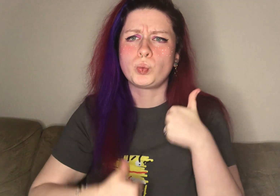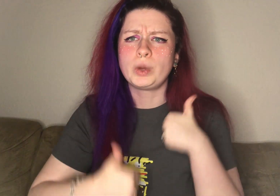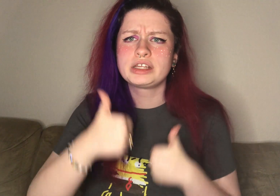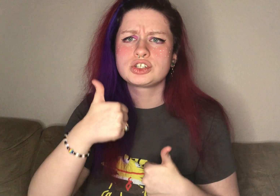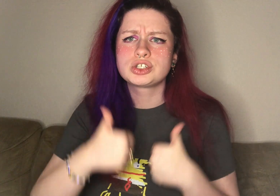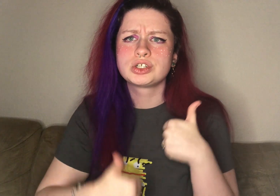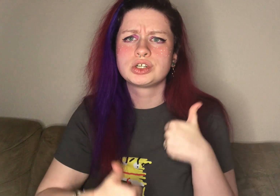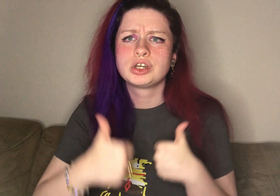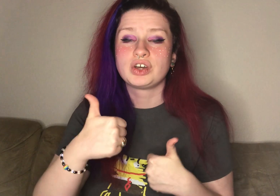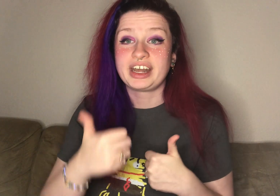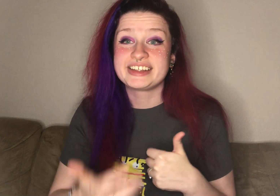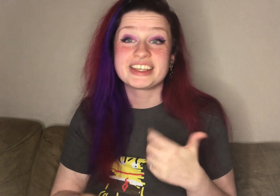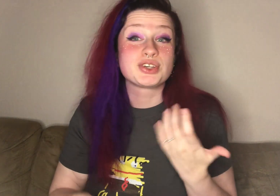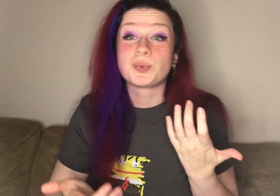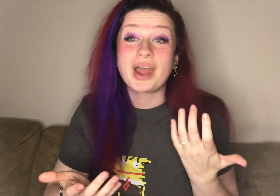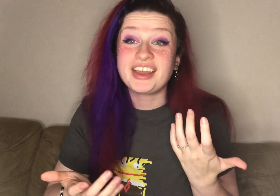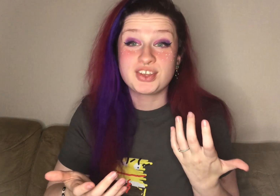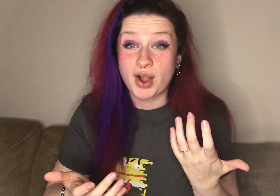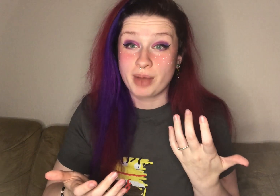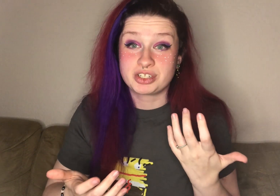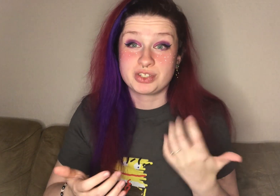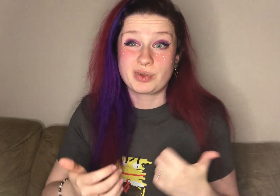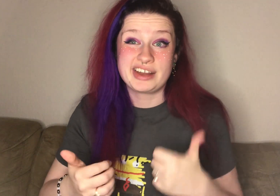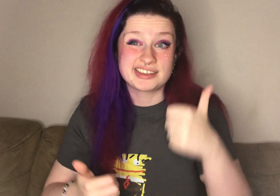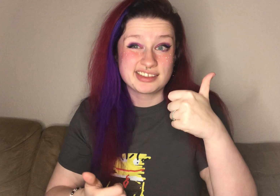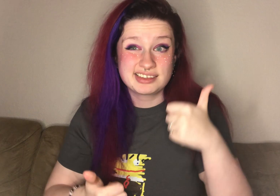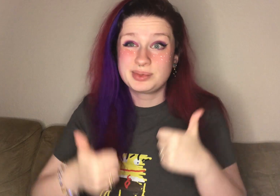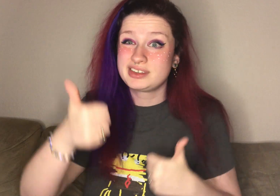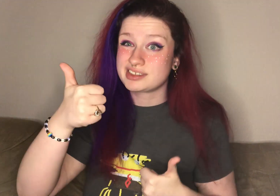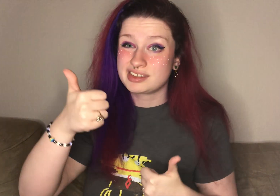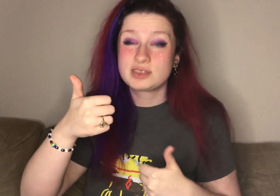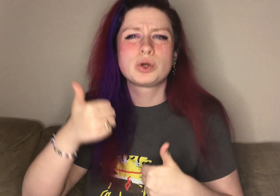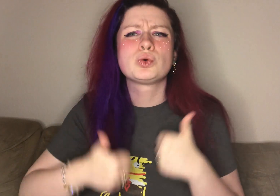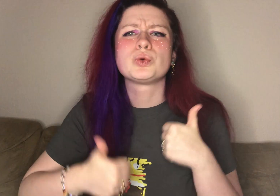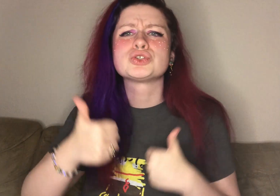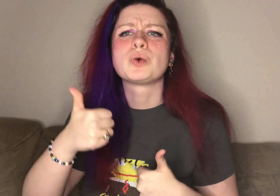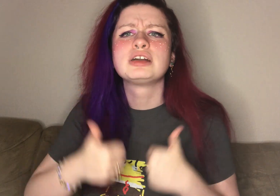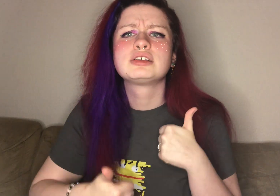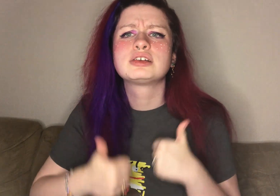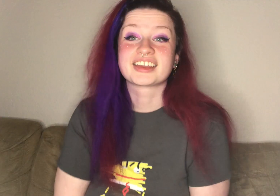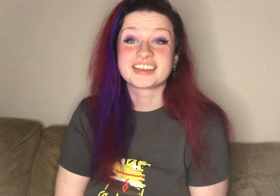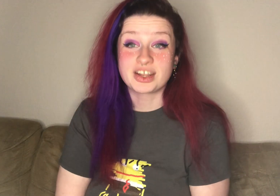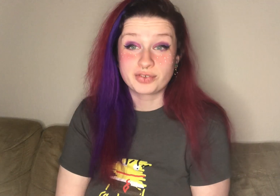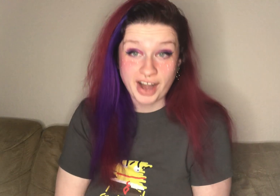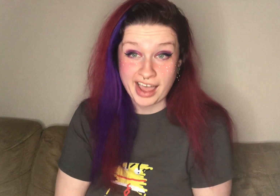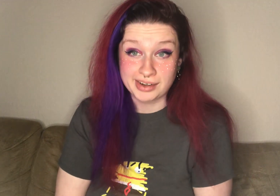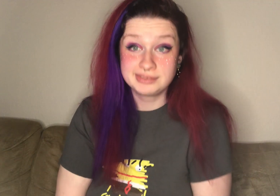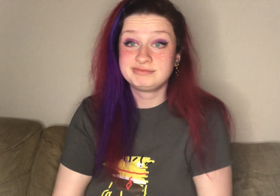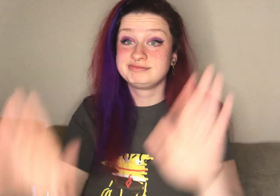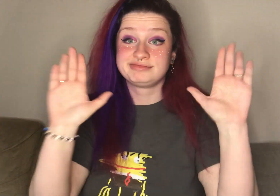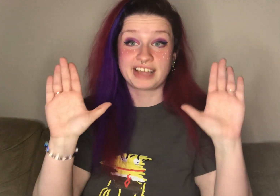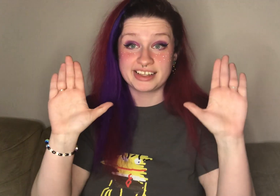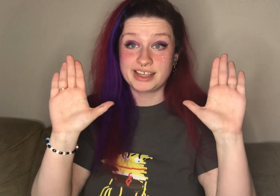which and it's like you're weighing your options right this one is it this one which one then for how hands up